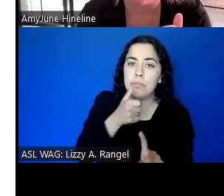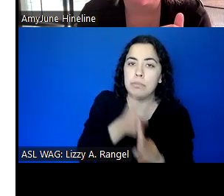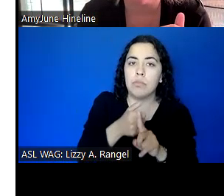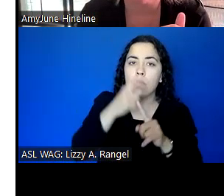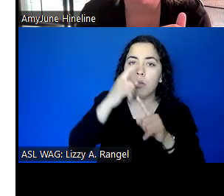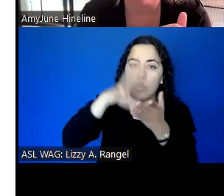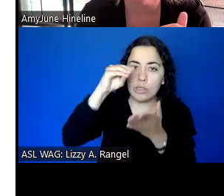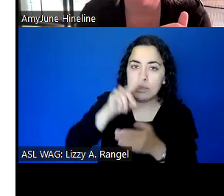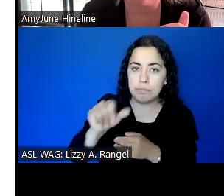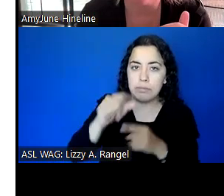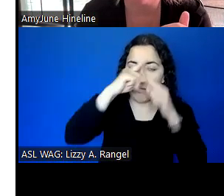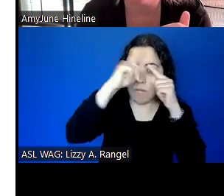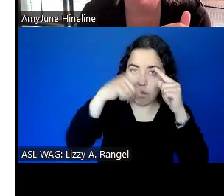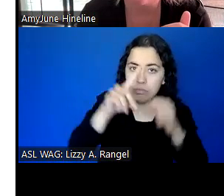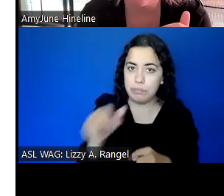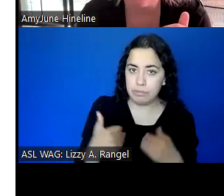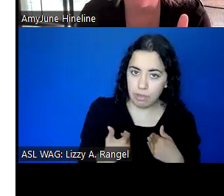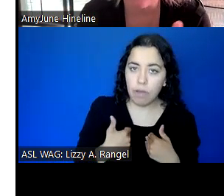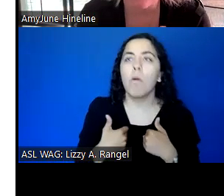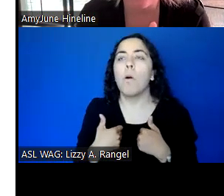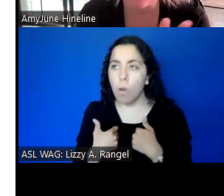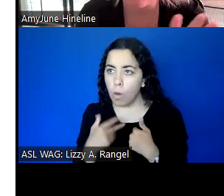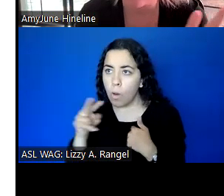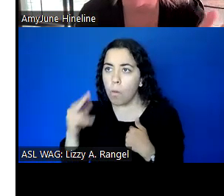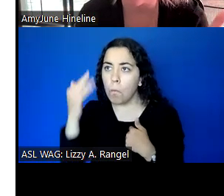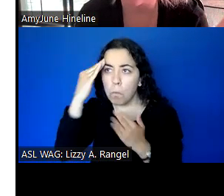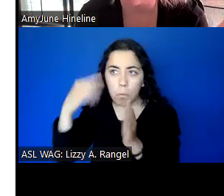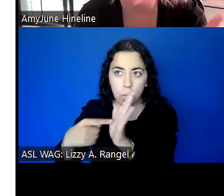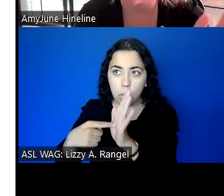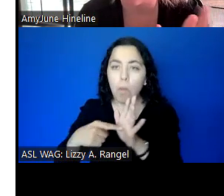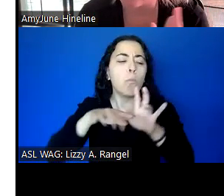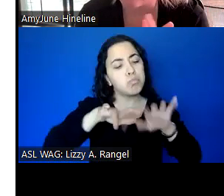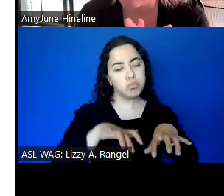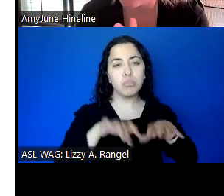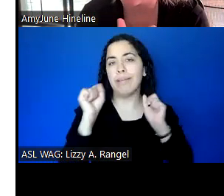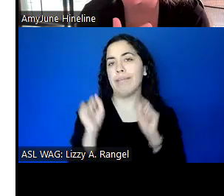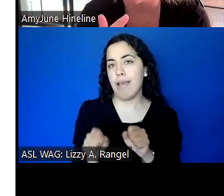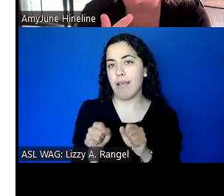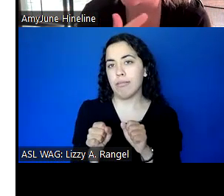we are in a global society, you know, with the Internet, so not all date formats are the same. So